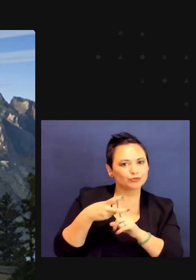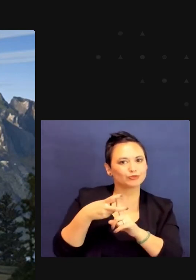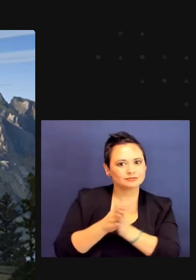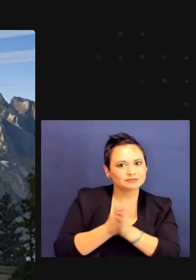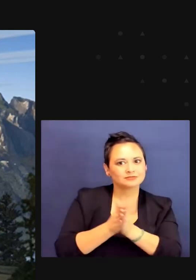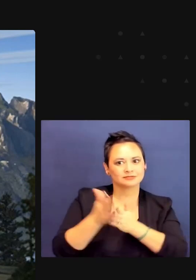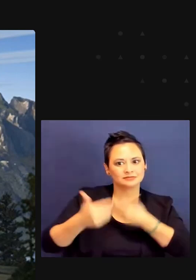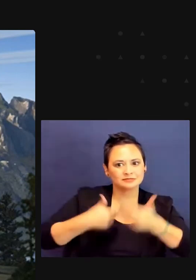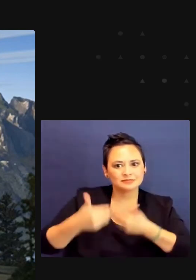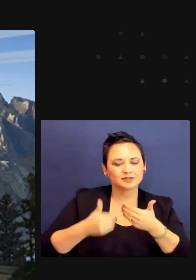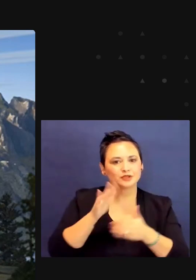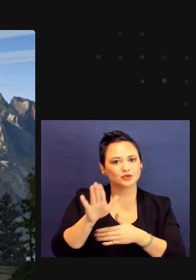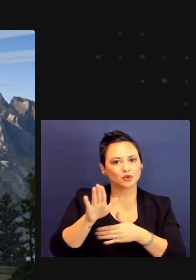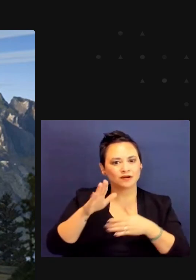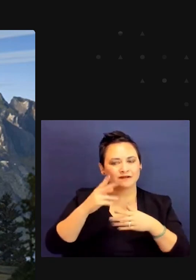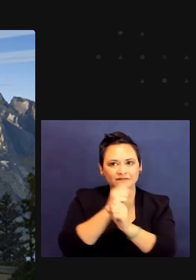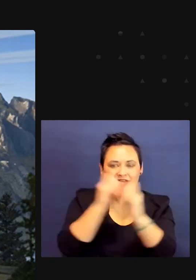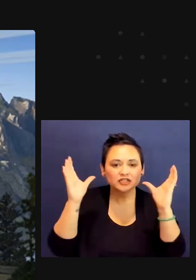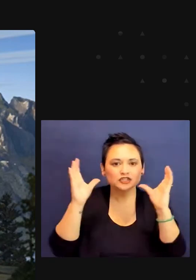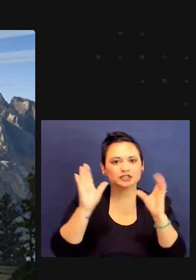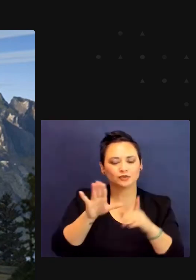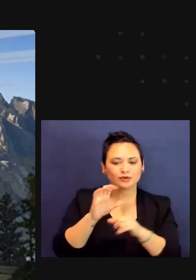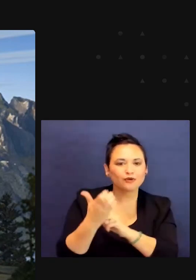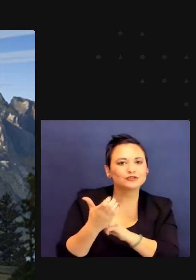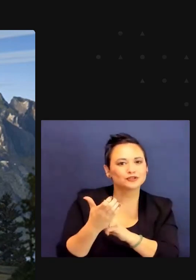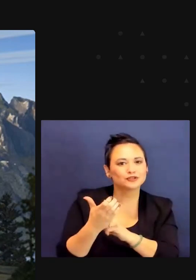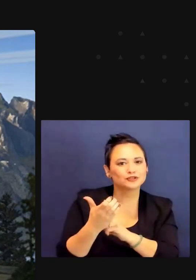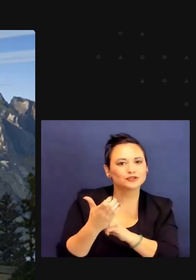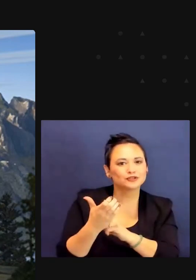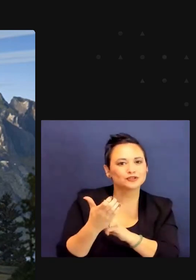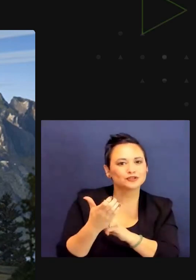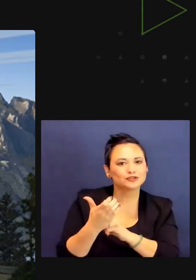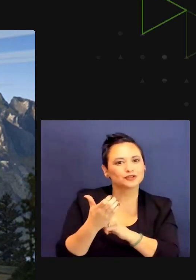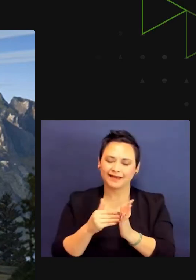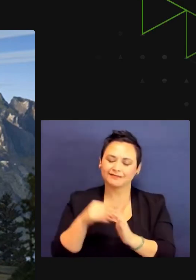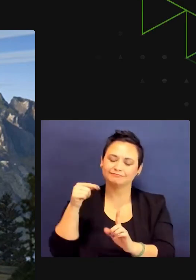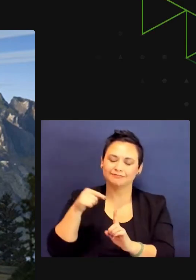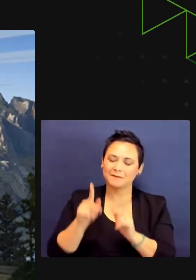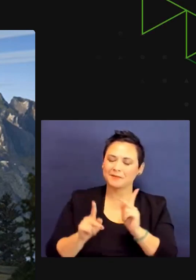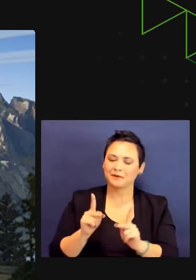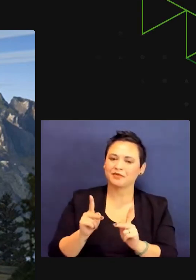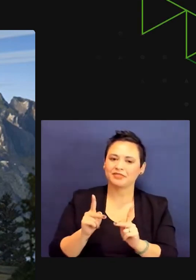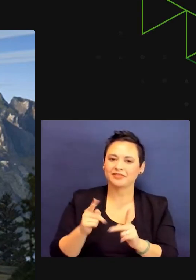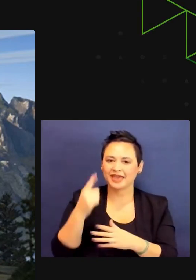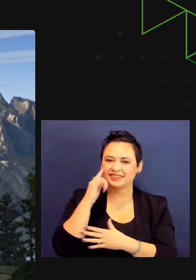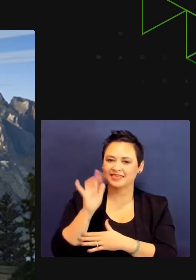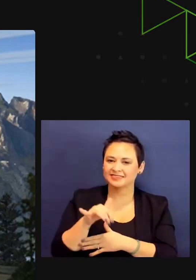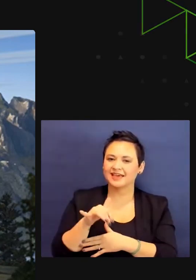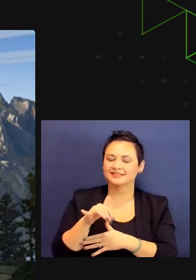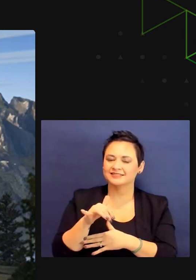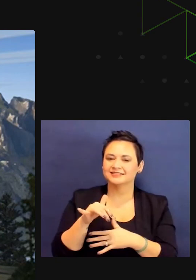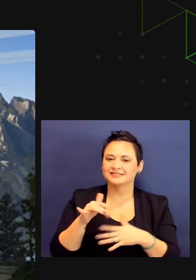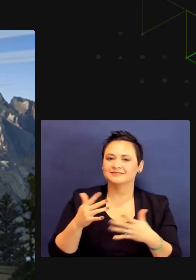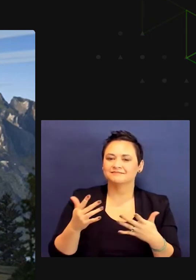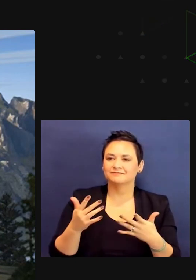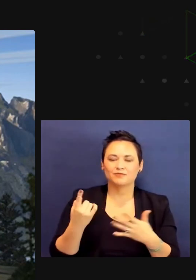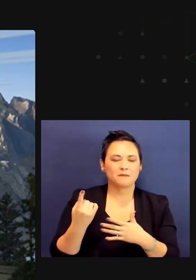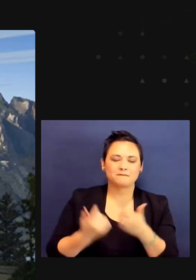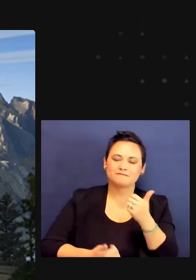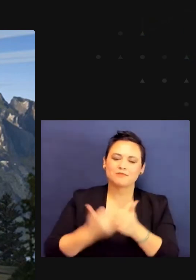And you know, I think that that's obviously one of the most rewarding parts about being a studio leader